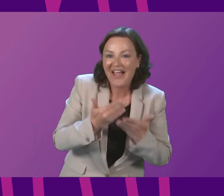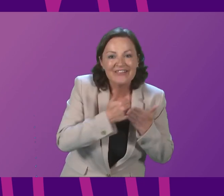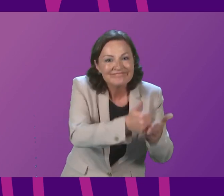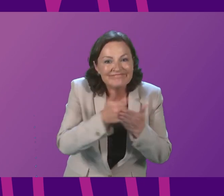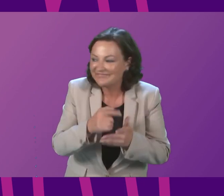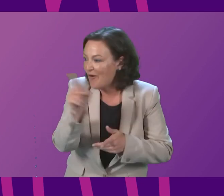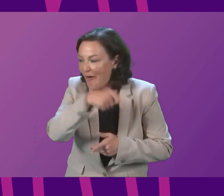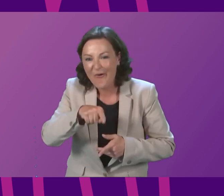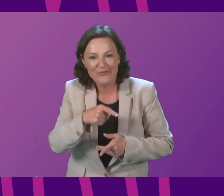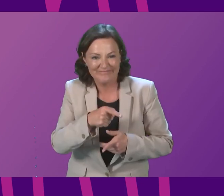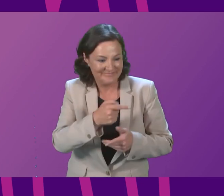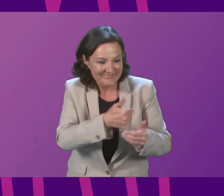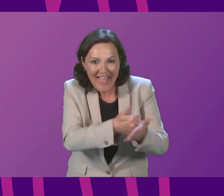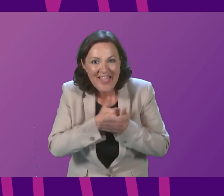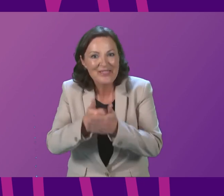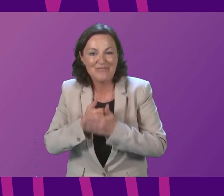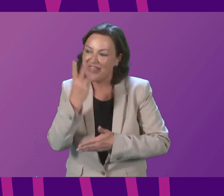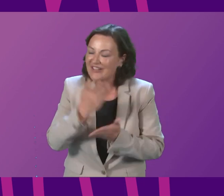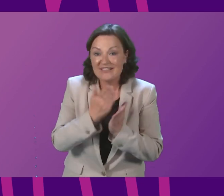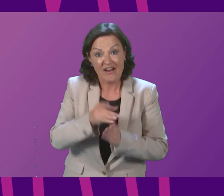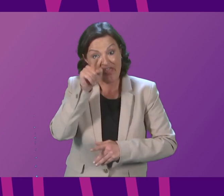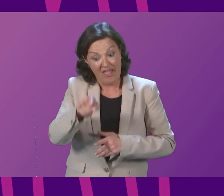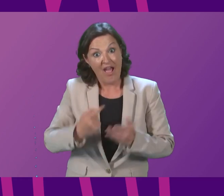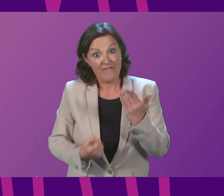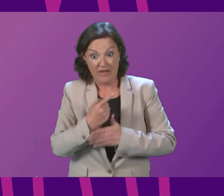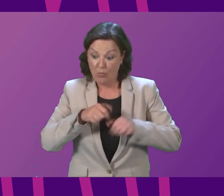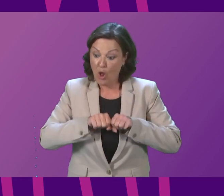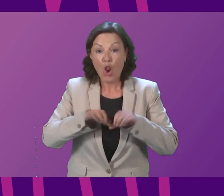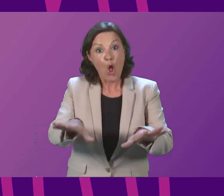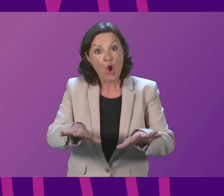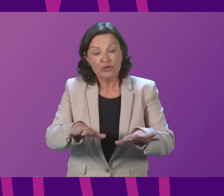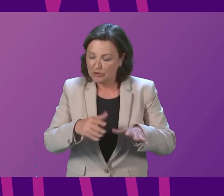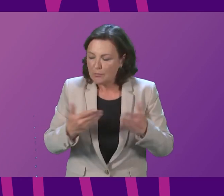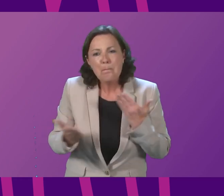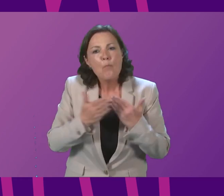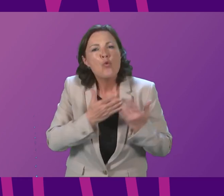At that event, we also launched important resources for promotion and protection of and support for breastfeeding in Scotland.